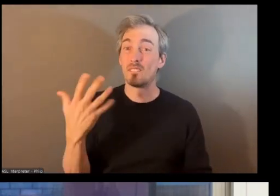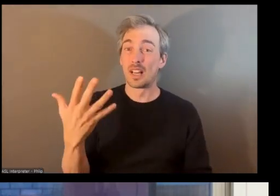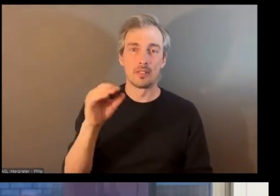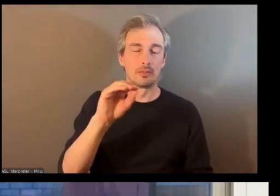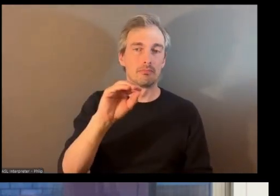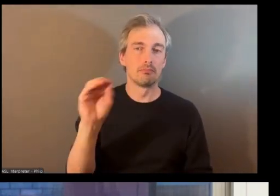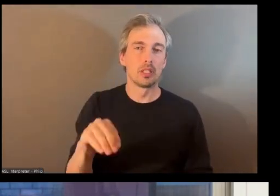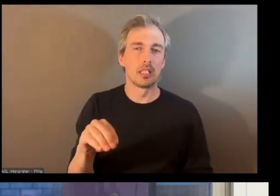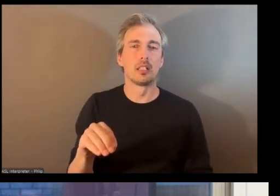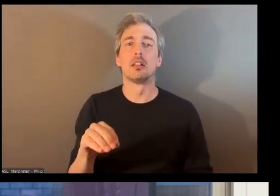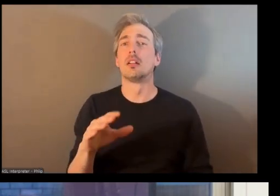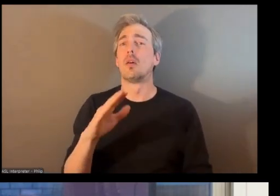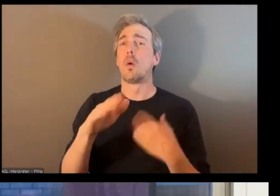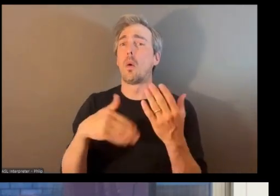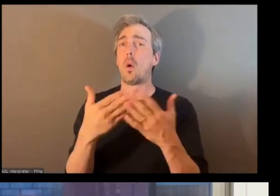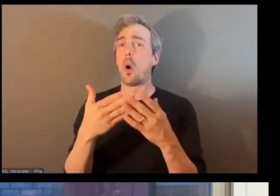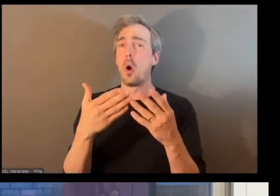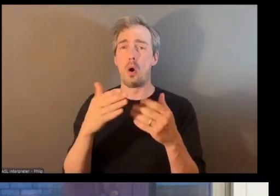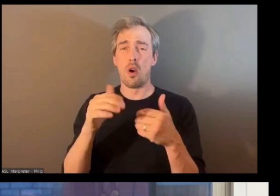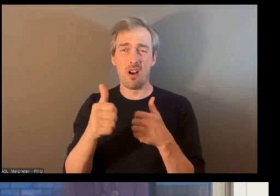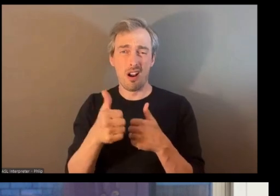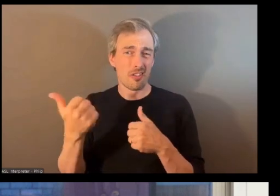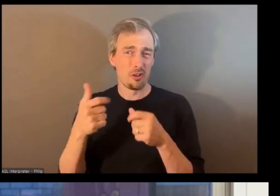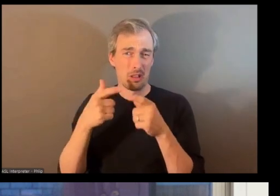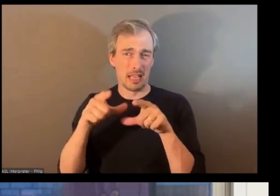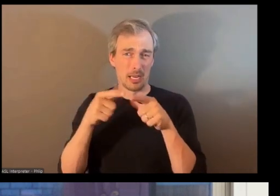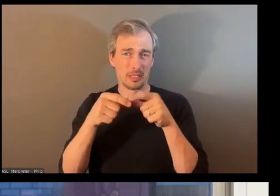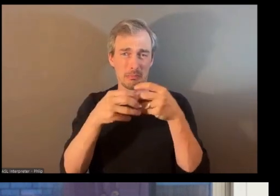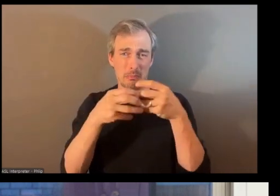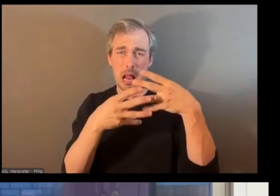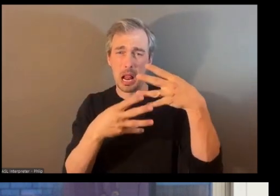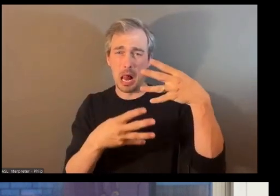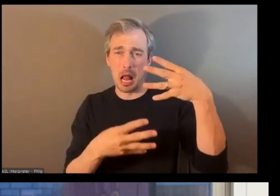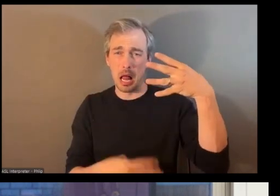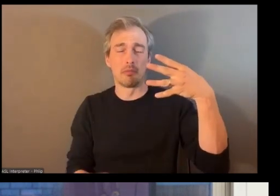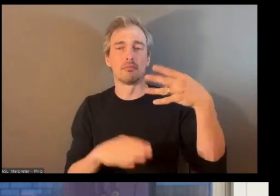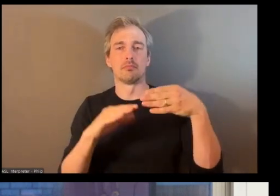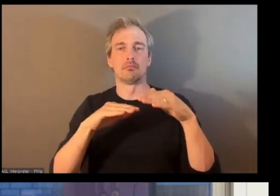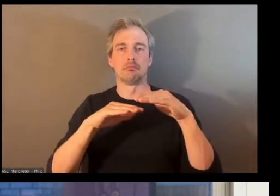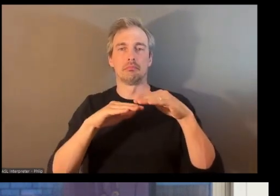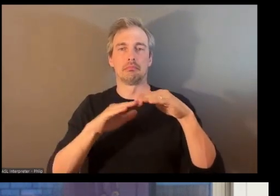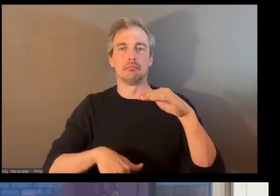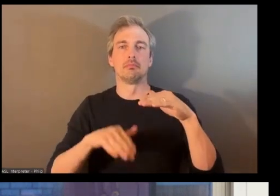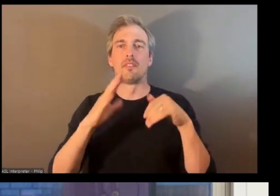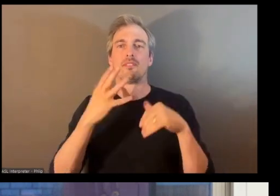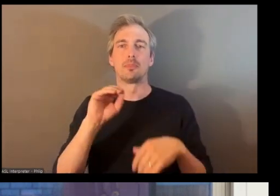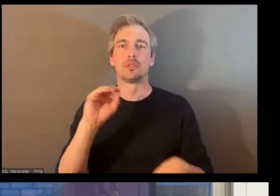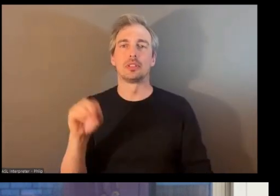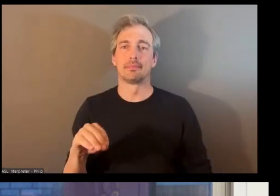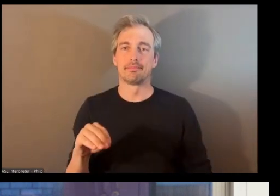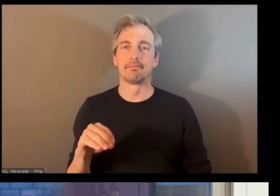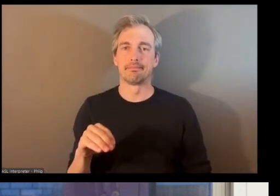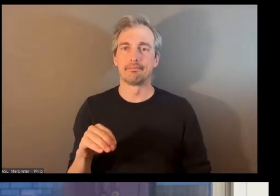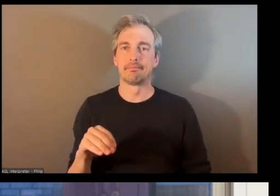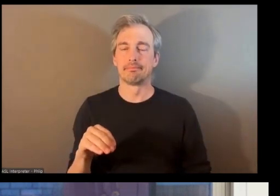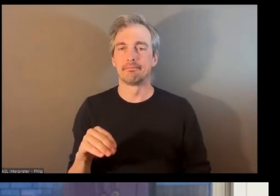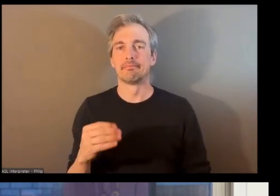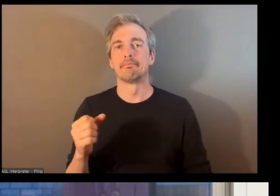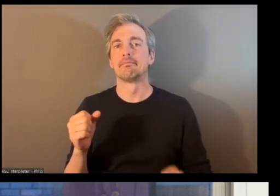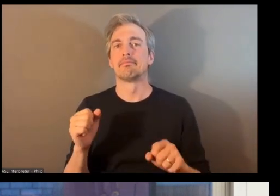And so... We can definitely say that not 49% of all the people